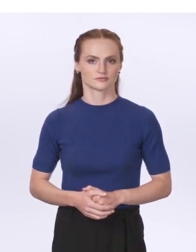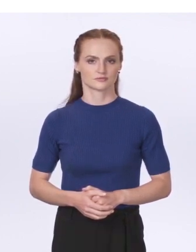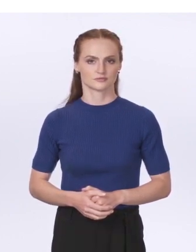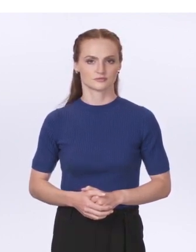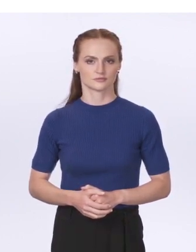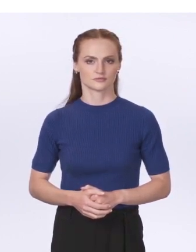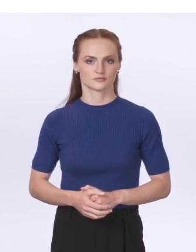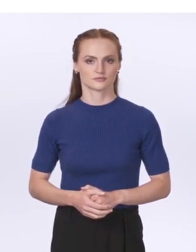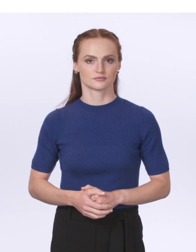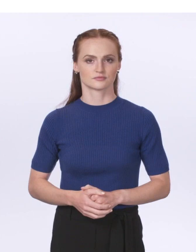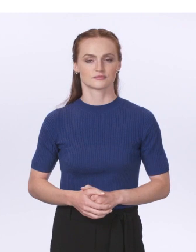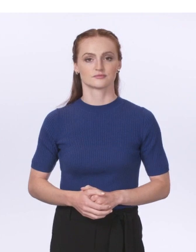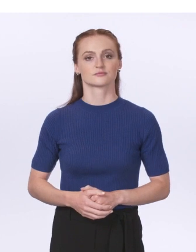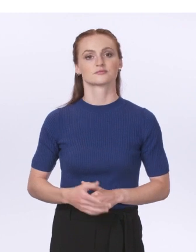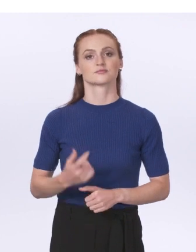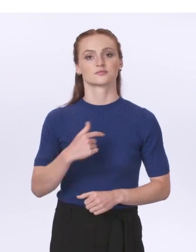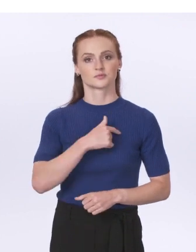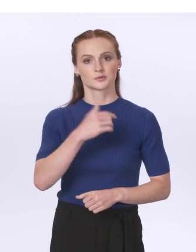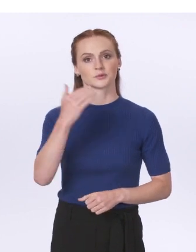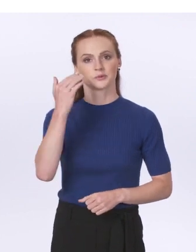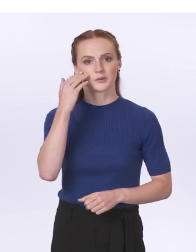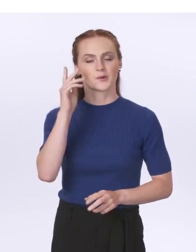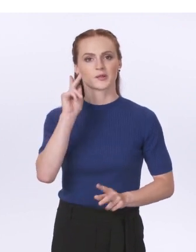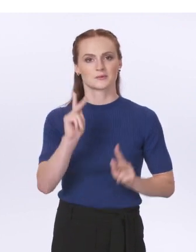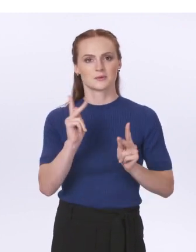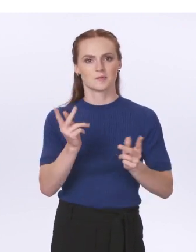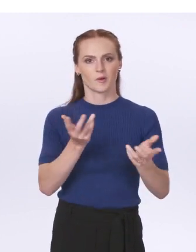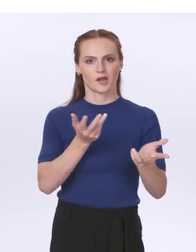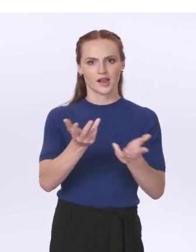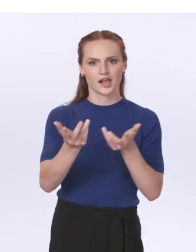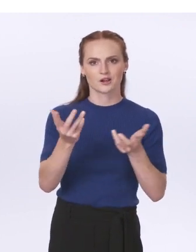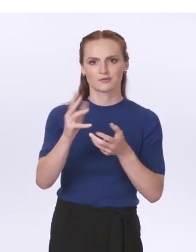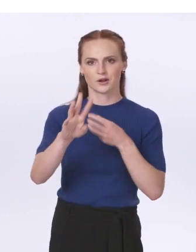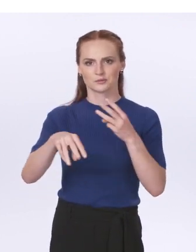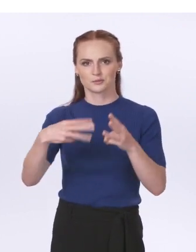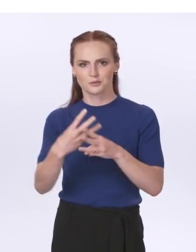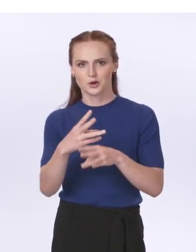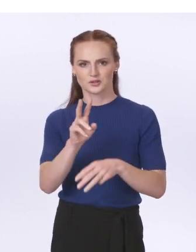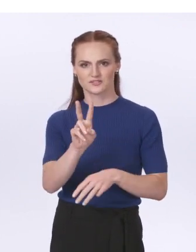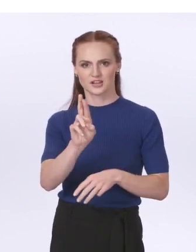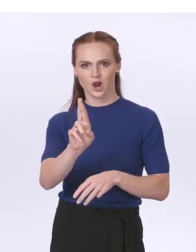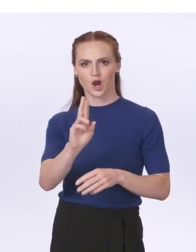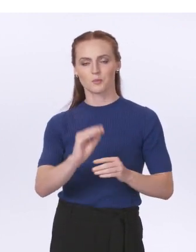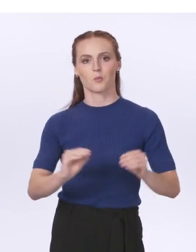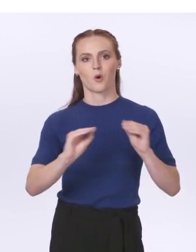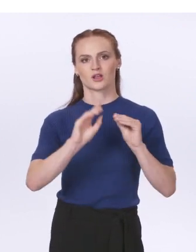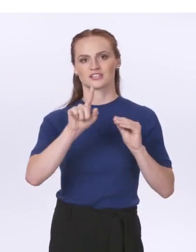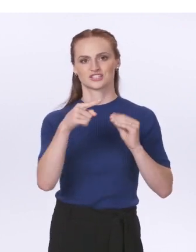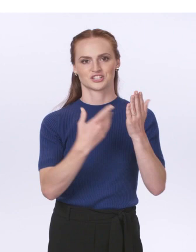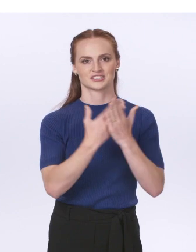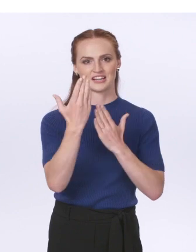We know that people interact with the world in VR with more than just hands, for example, with keyboards.